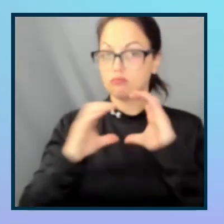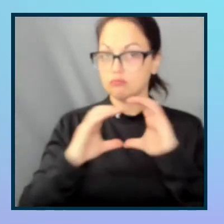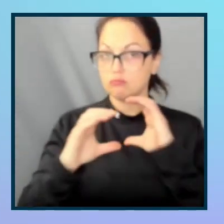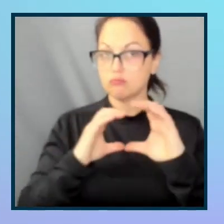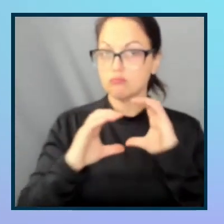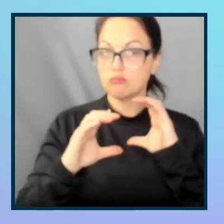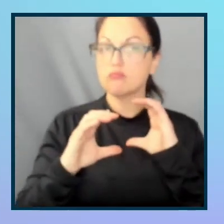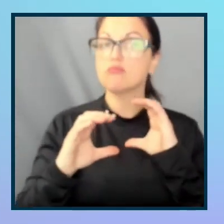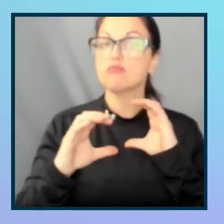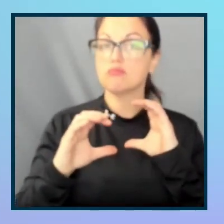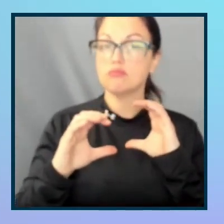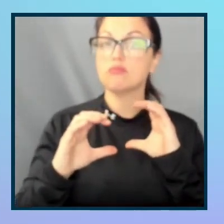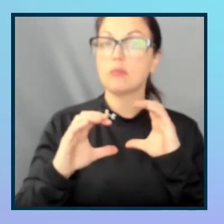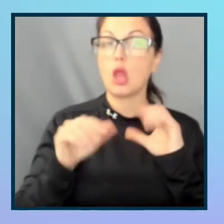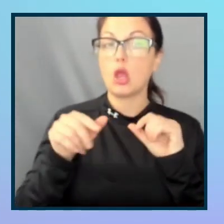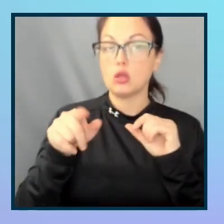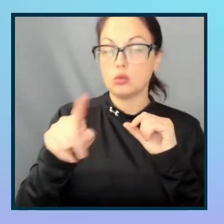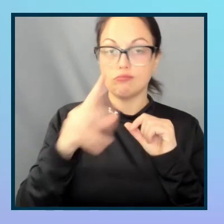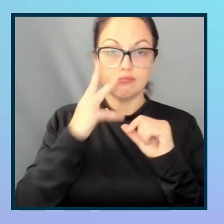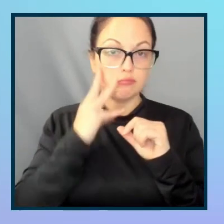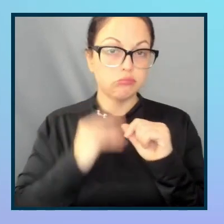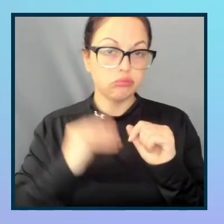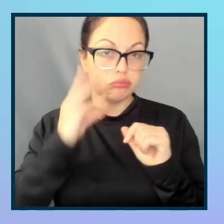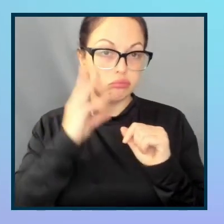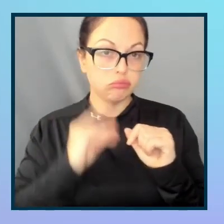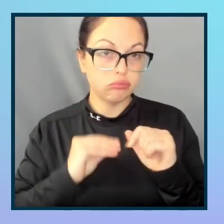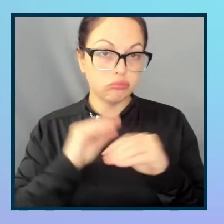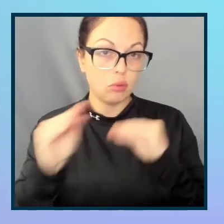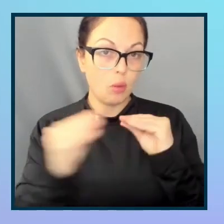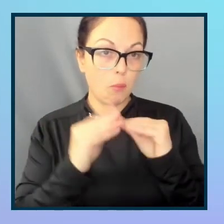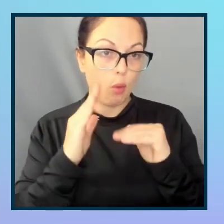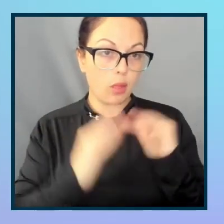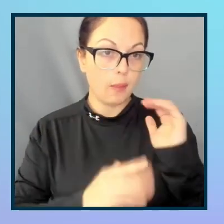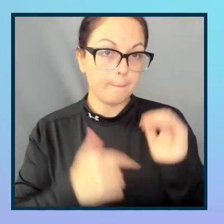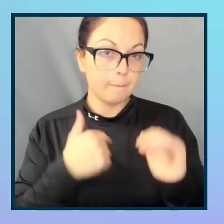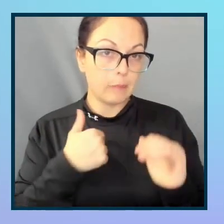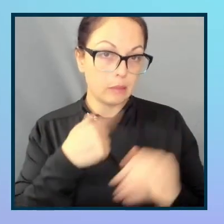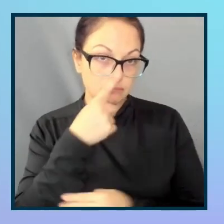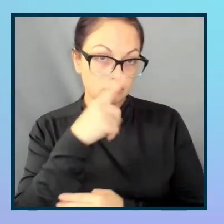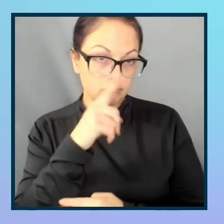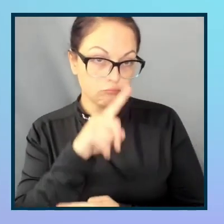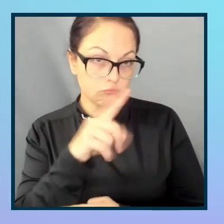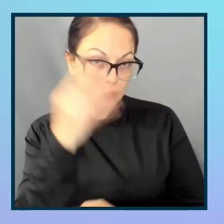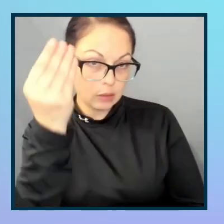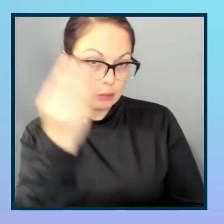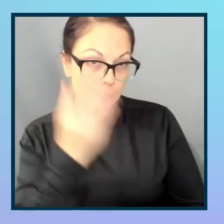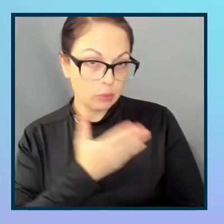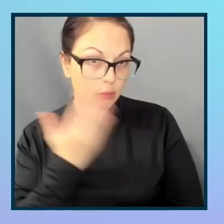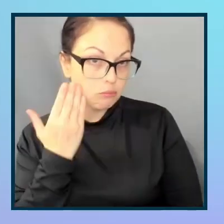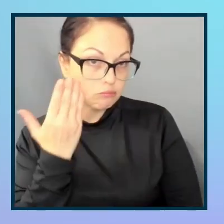definitely longer than I have covering it. So if you don't mind, love to hear your thoughts. And then after that, we will go to Ted.